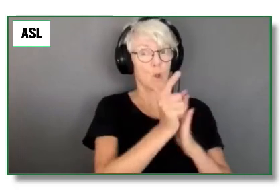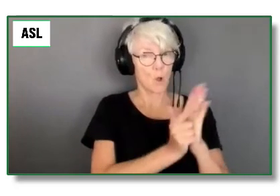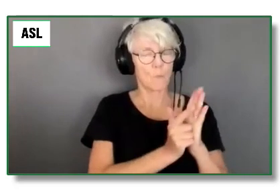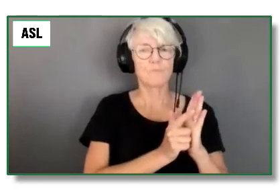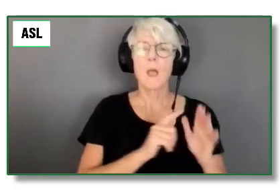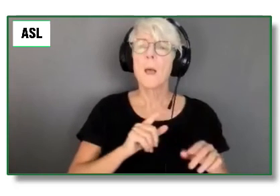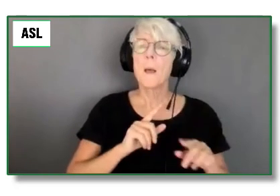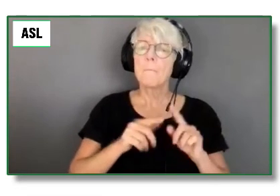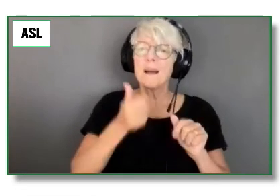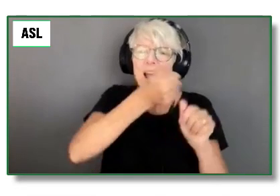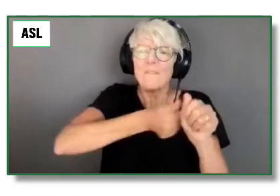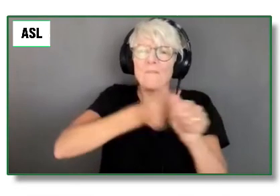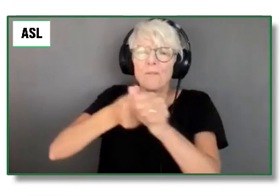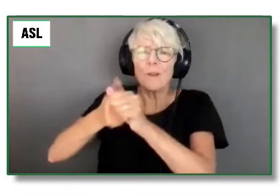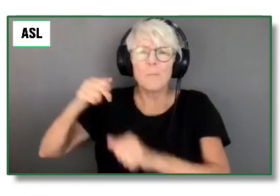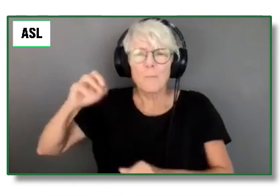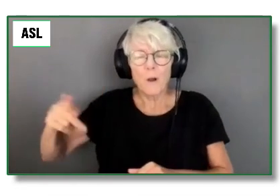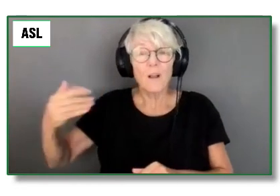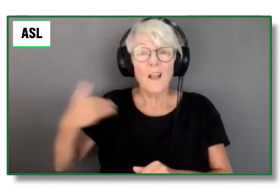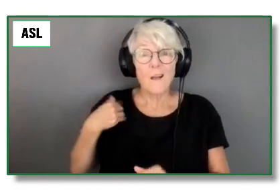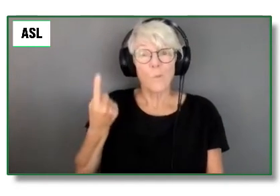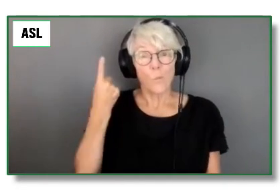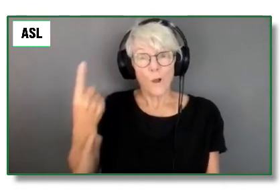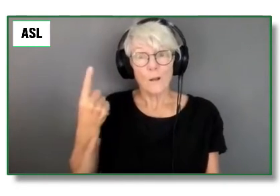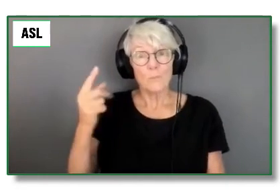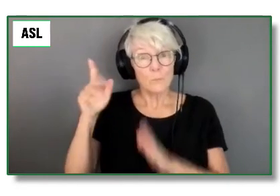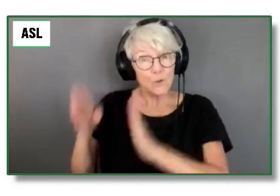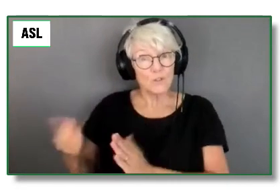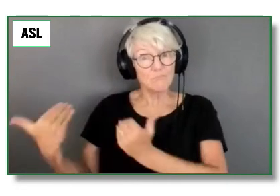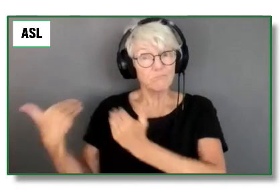are constantly making sure that before something gets